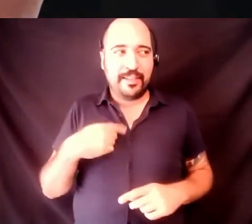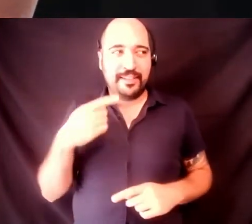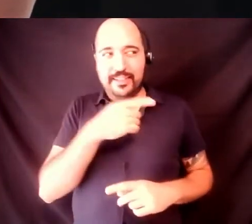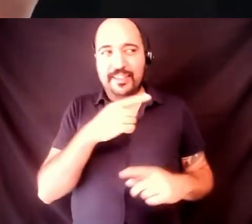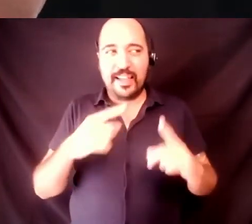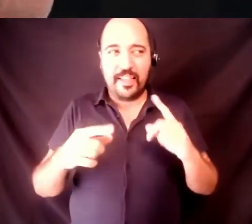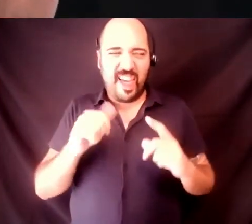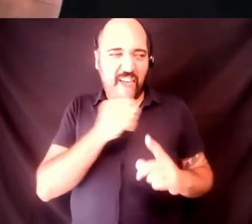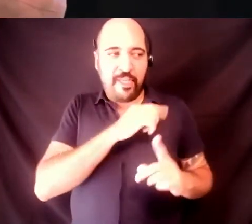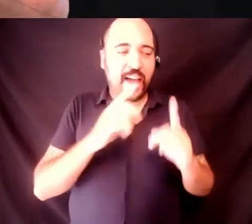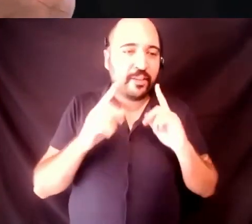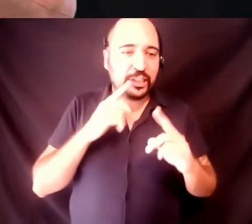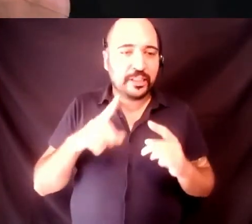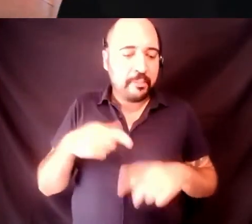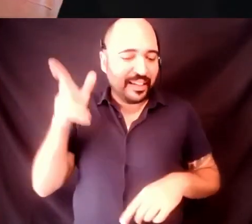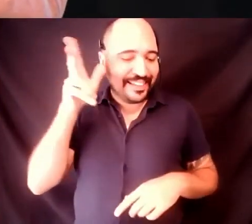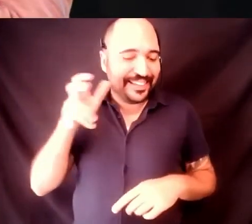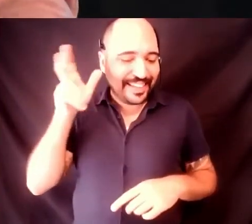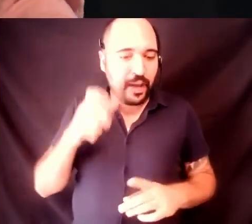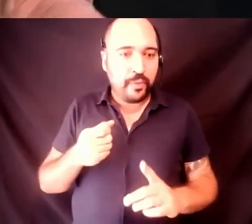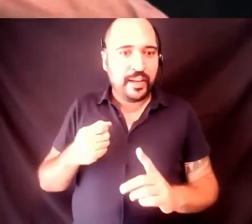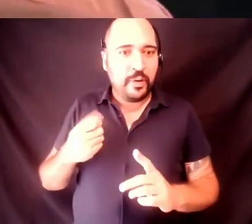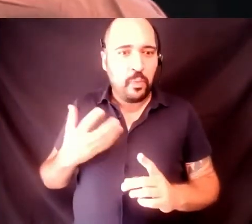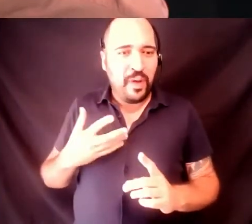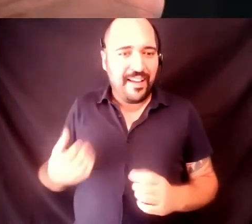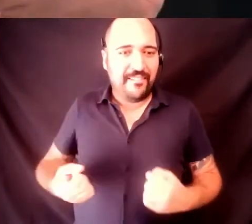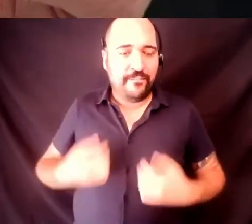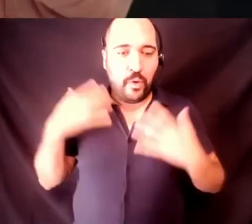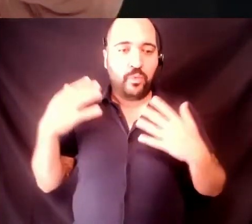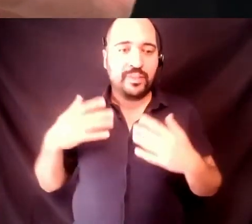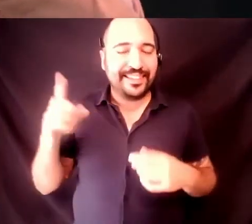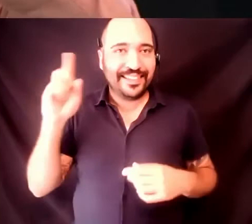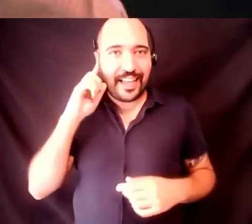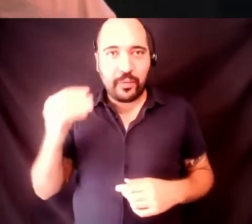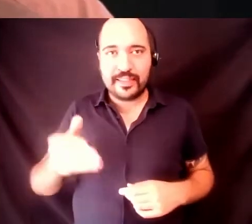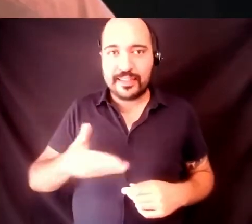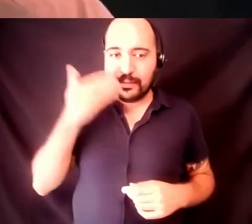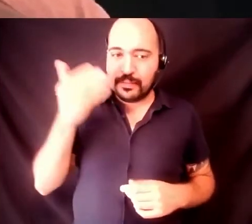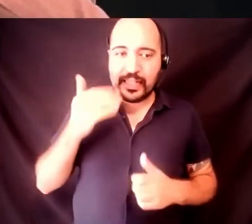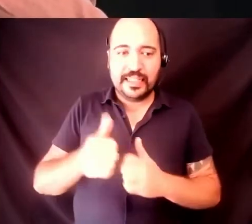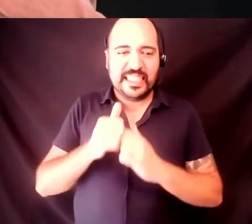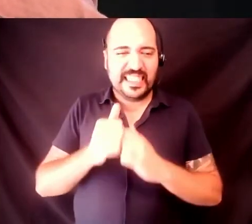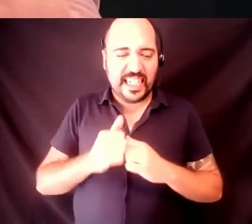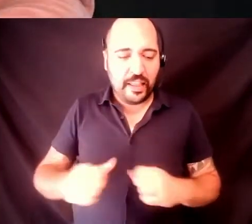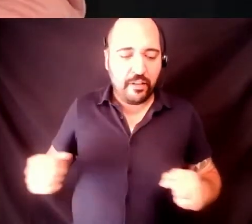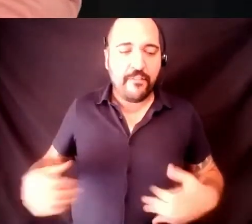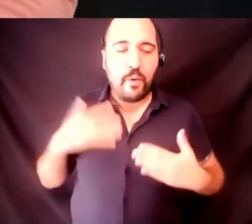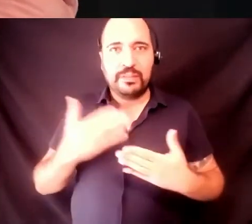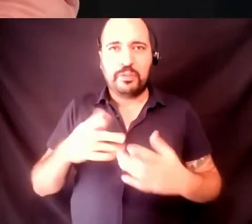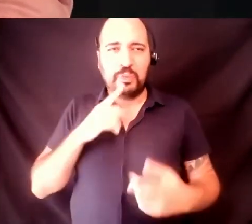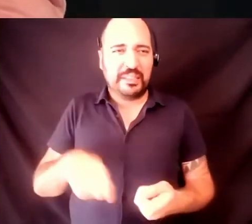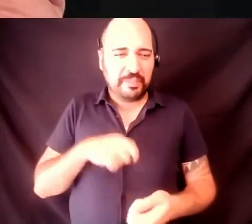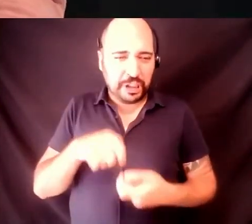I think the sound and smell together invokes something really particular. But I want to ask you specifically about one thing you created.